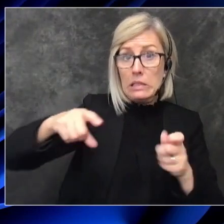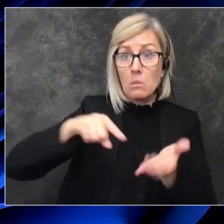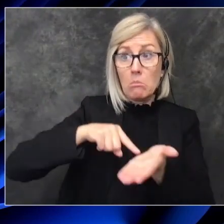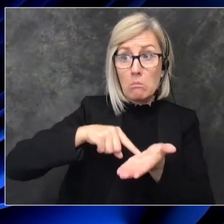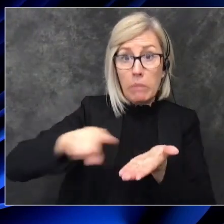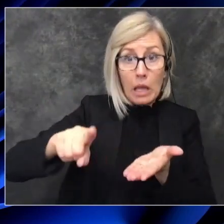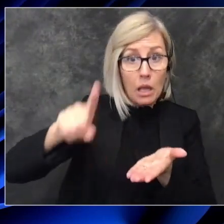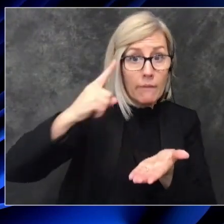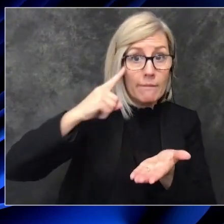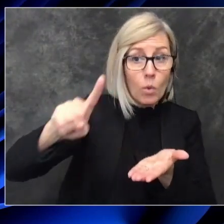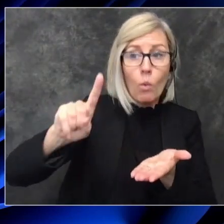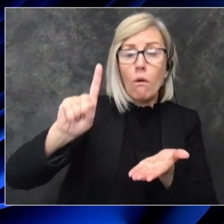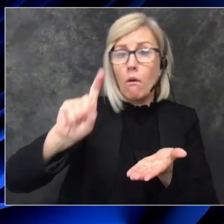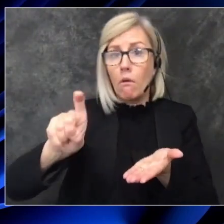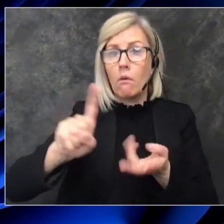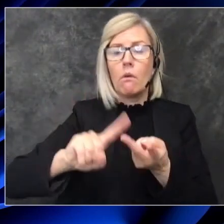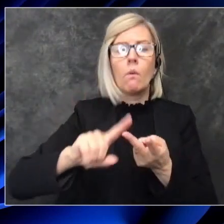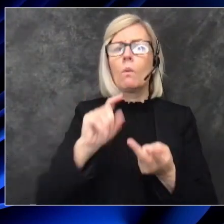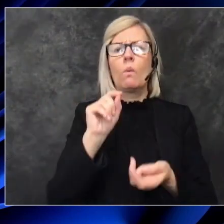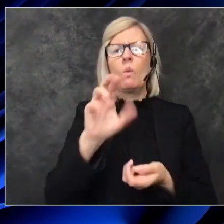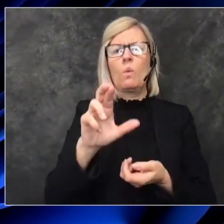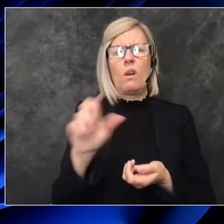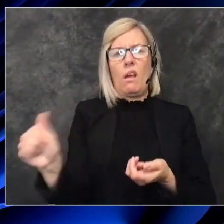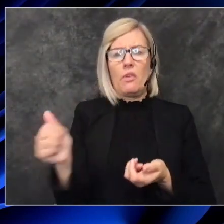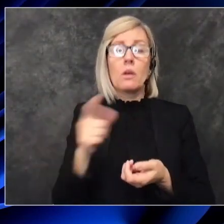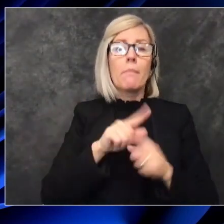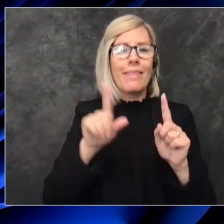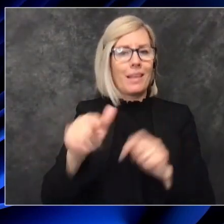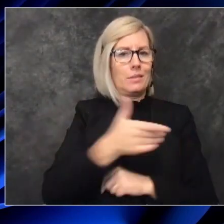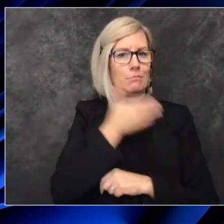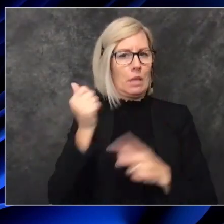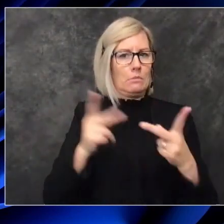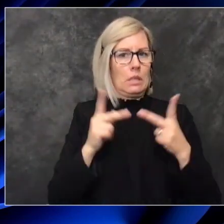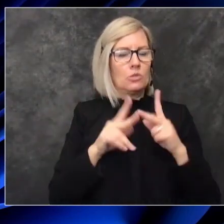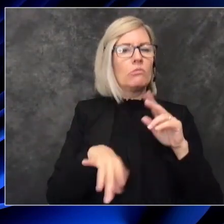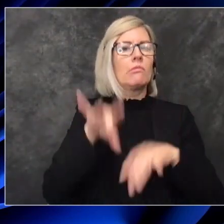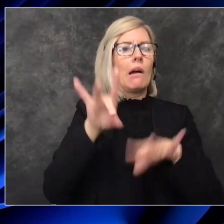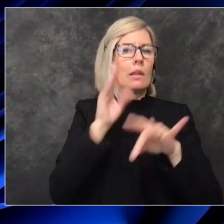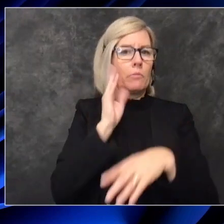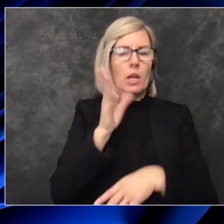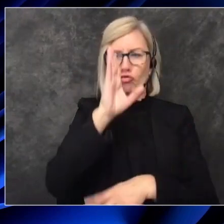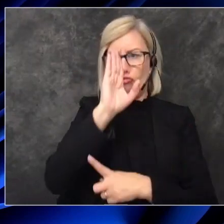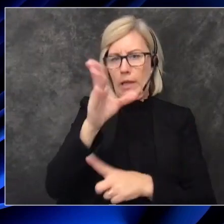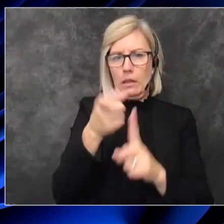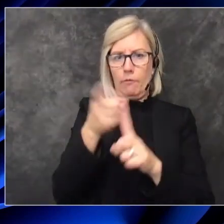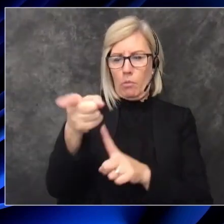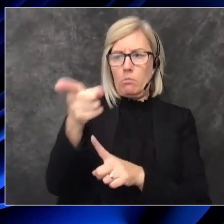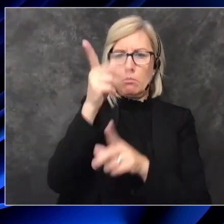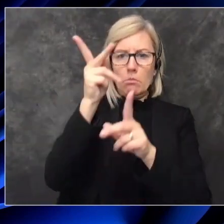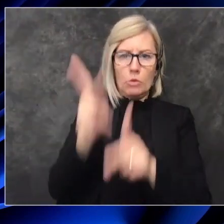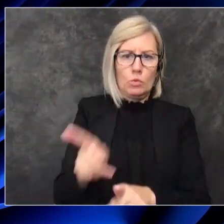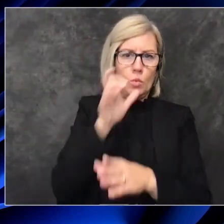or otherwise, but that's really the best place to find. That information is directly from the manufacturer, 'cause we were really, really close.